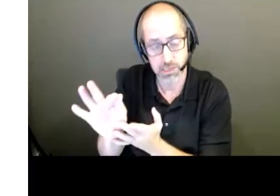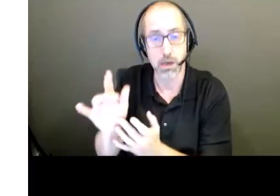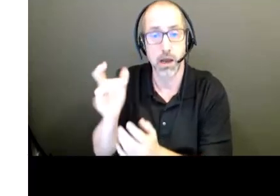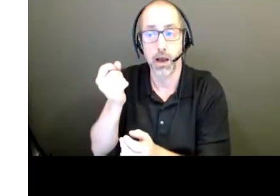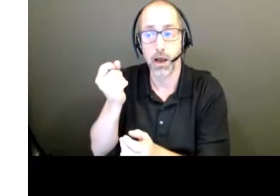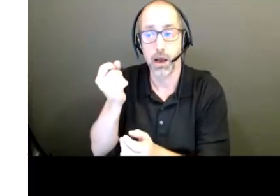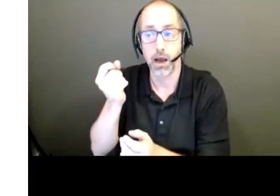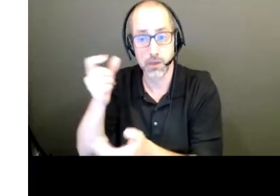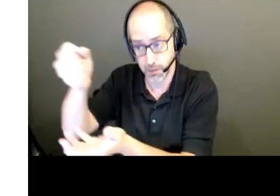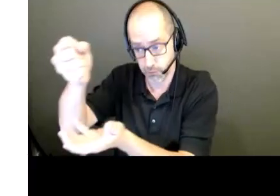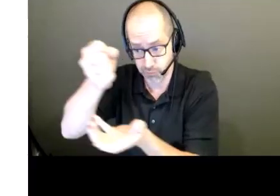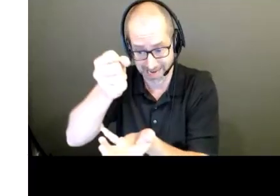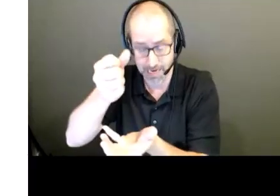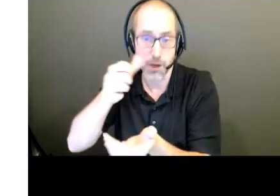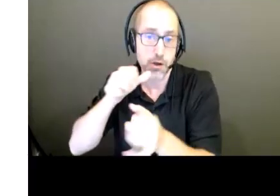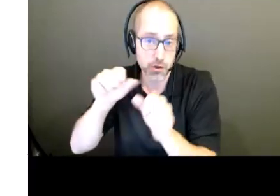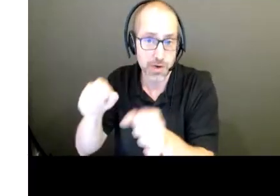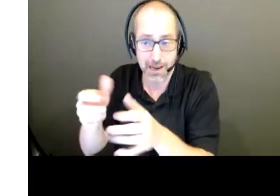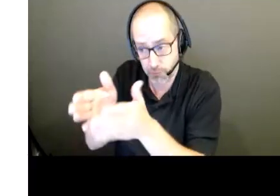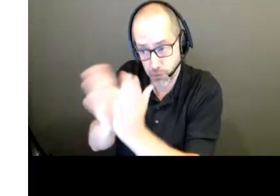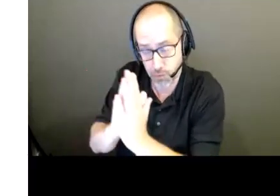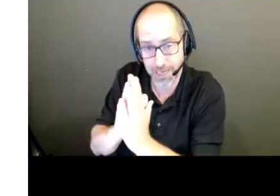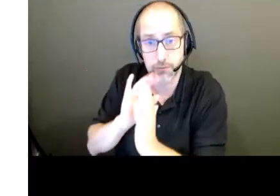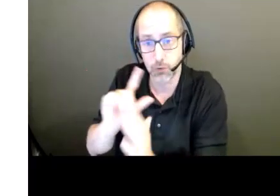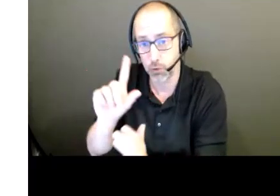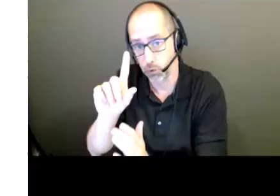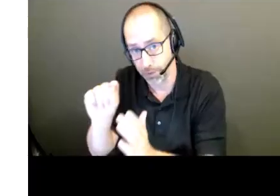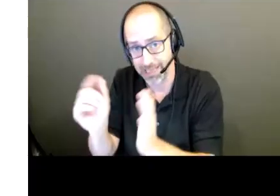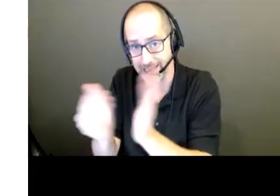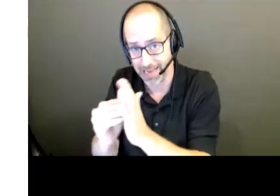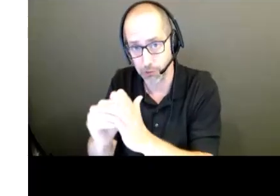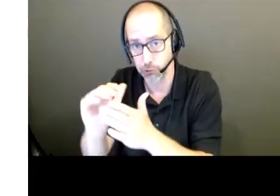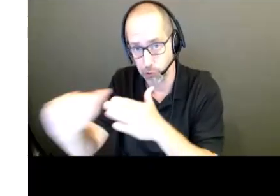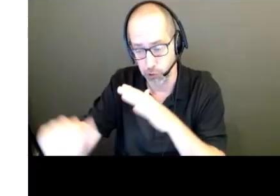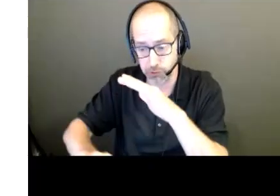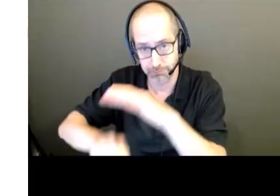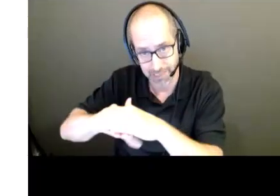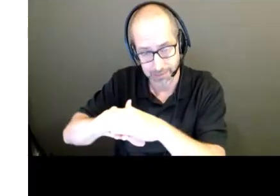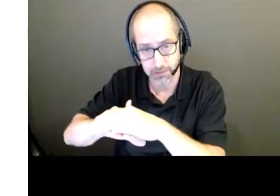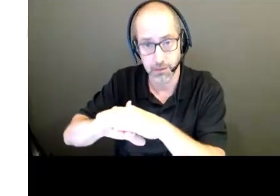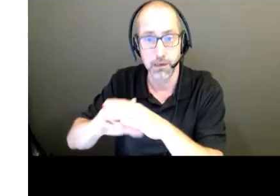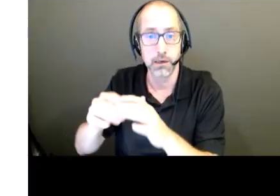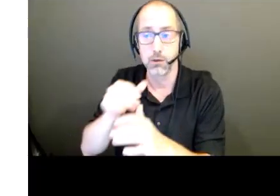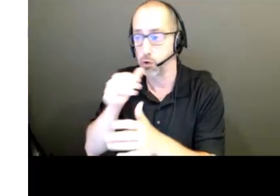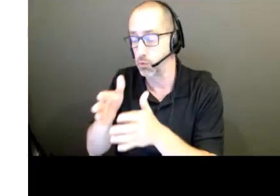request a maximum of $20,000. Do not request more than this amount.